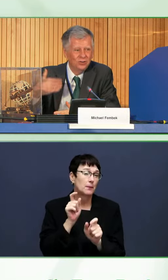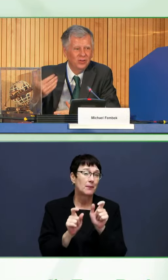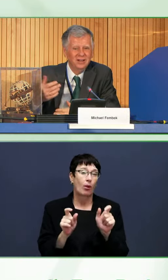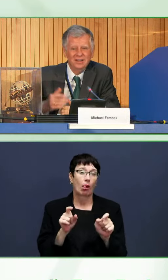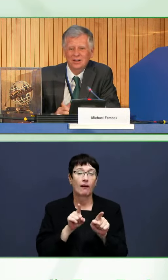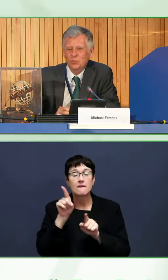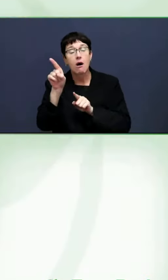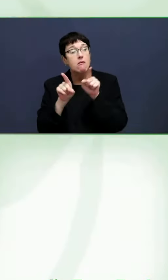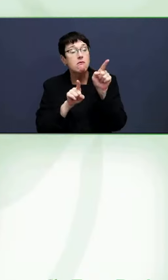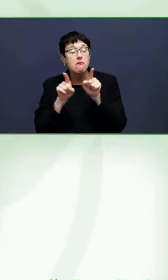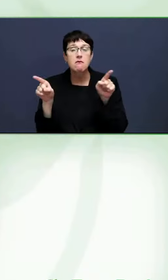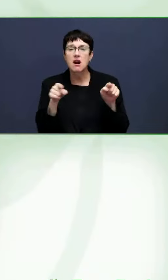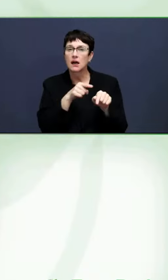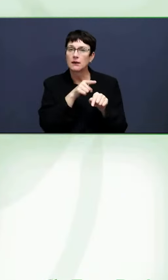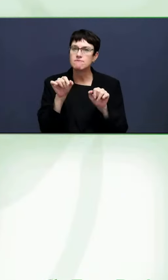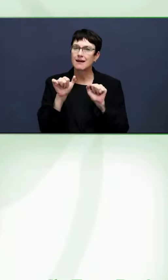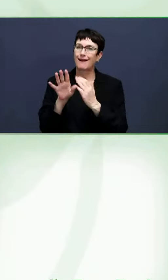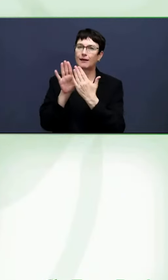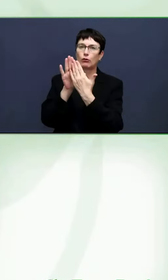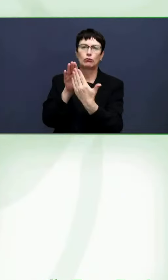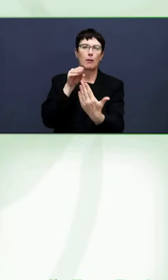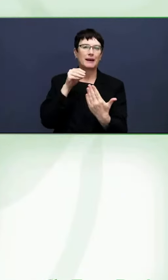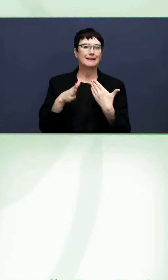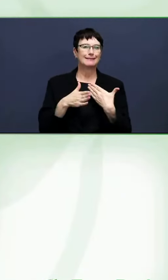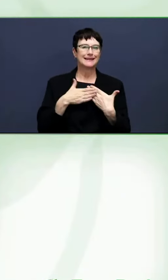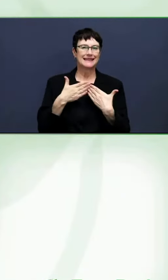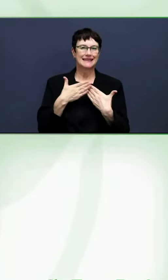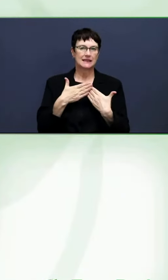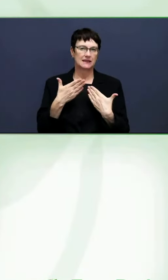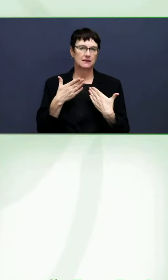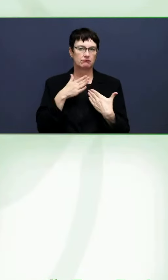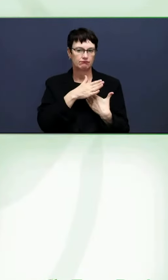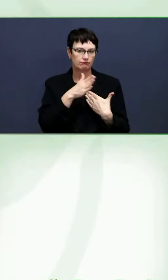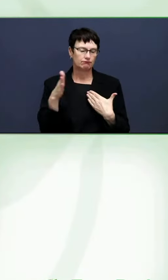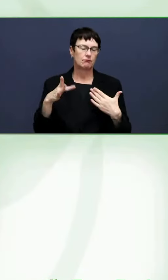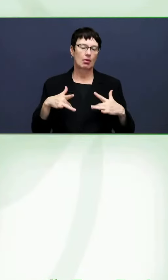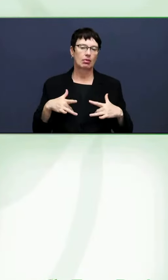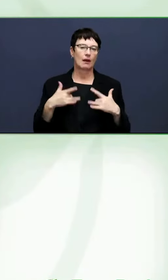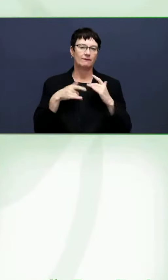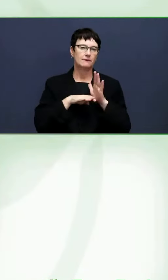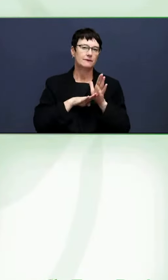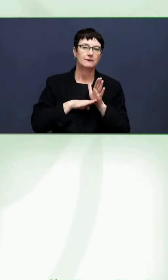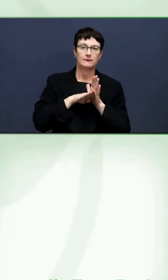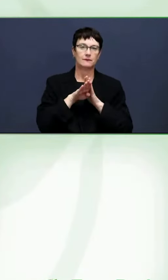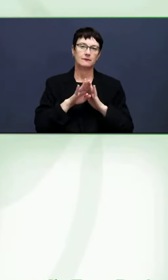You will hear more about this in our next session, in the Zero Project India forum.